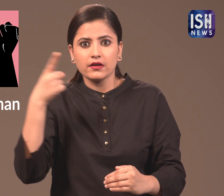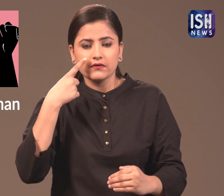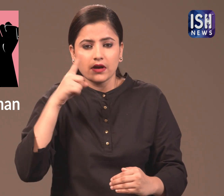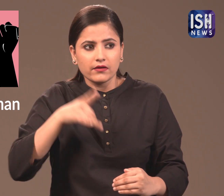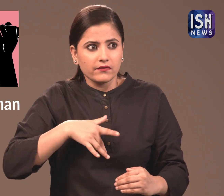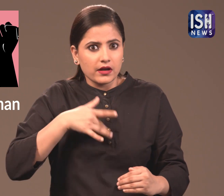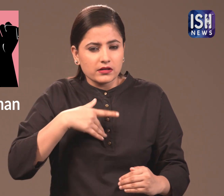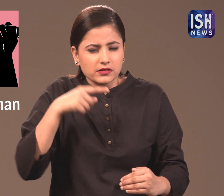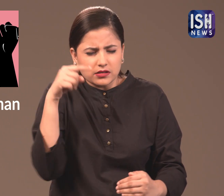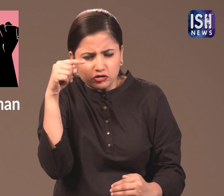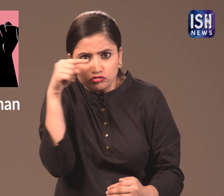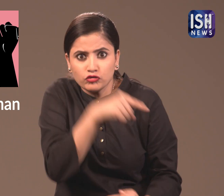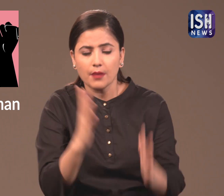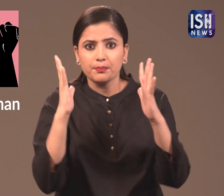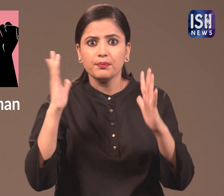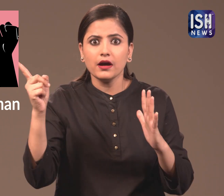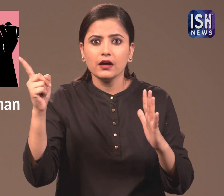Her father was extremely ashamed.